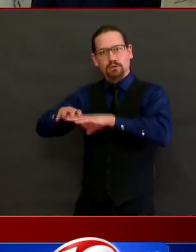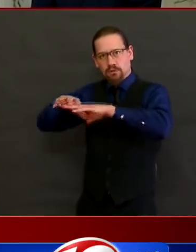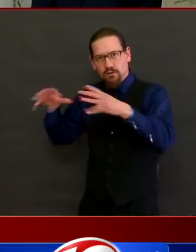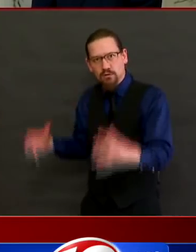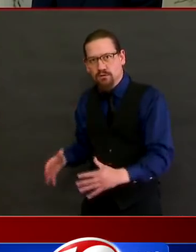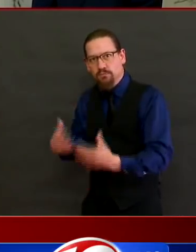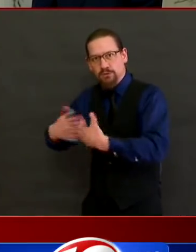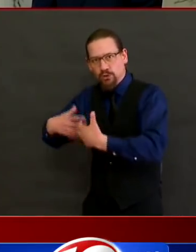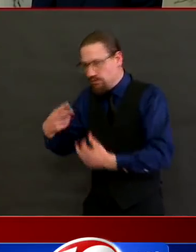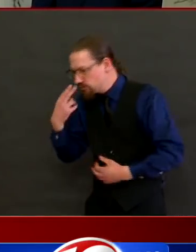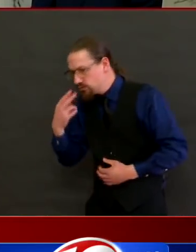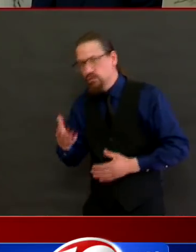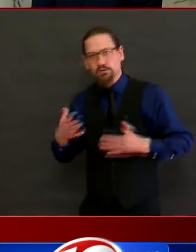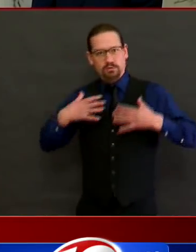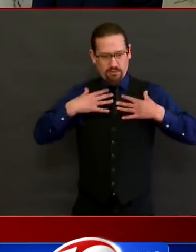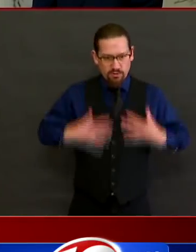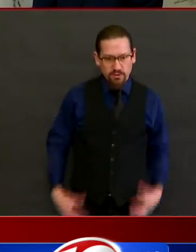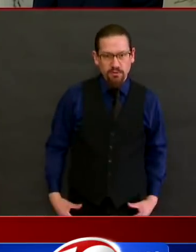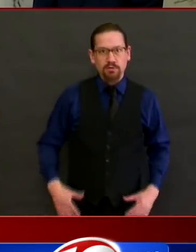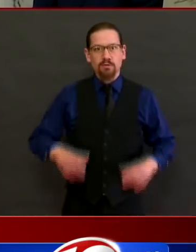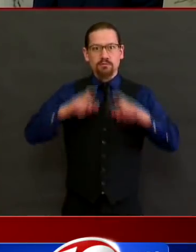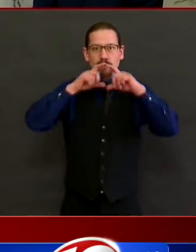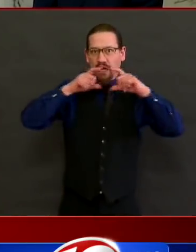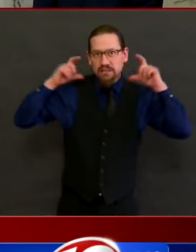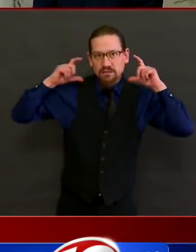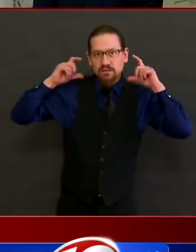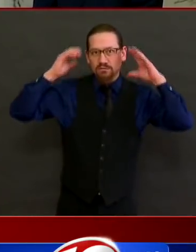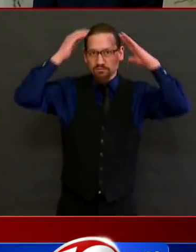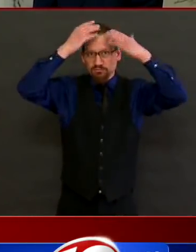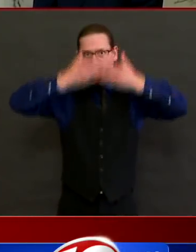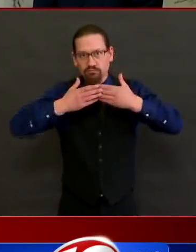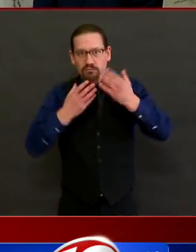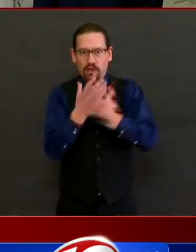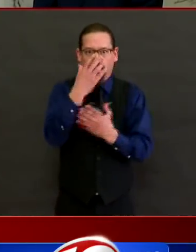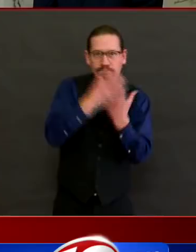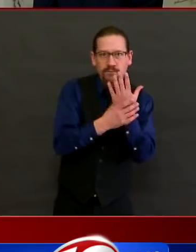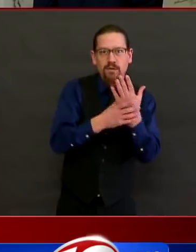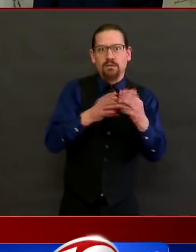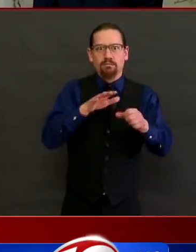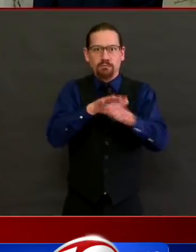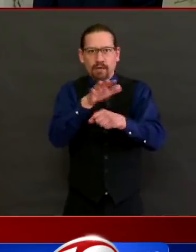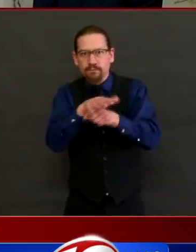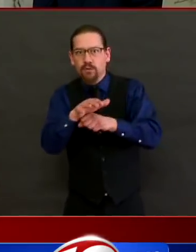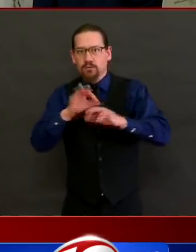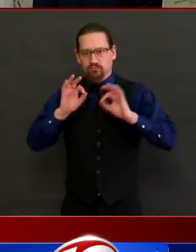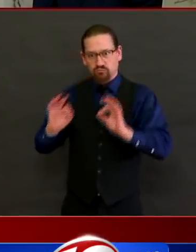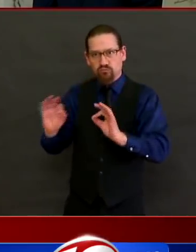THIS UP BY SAYING IF YOU ARE A HEALTH CARE PROFESSIONAL, WHO IS